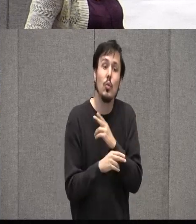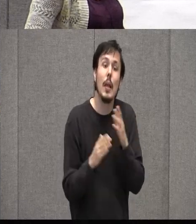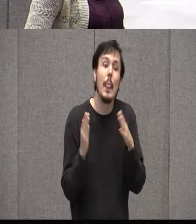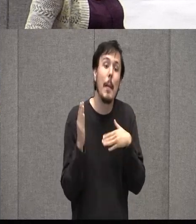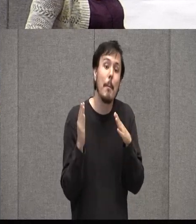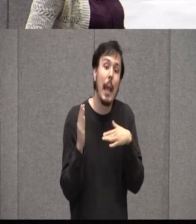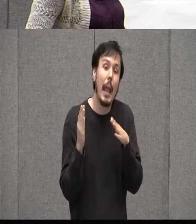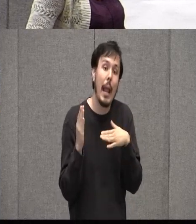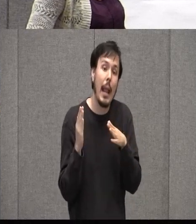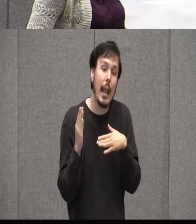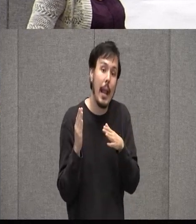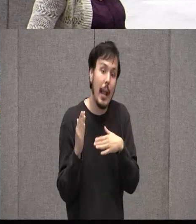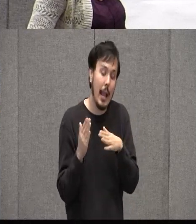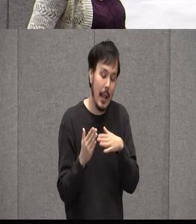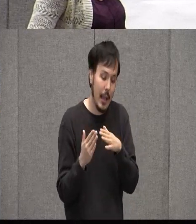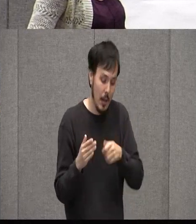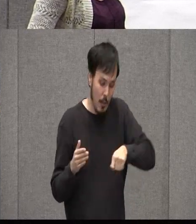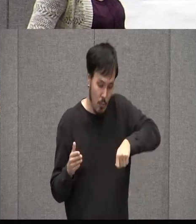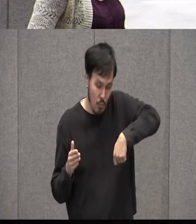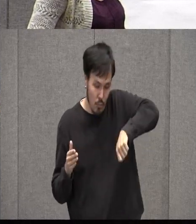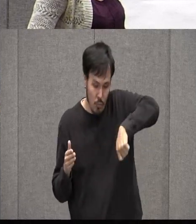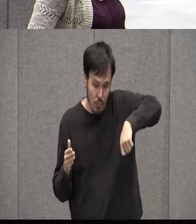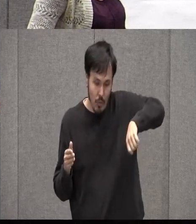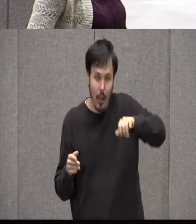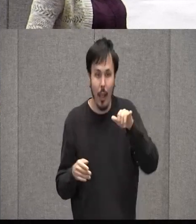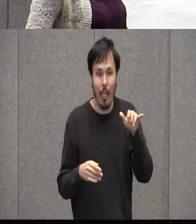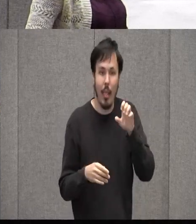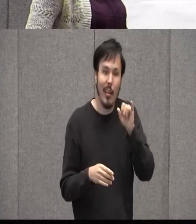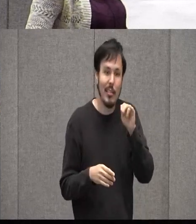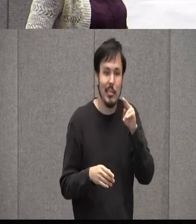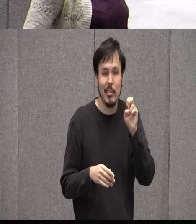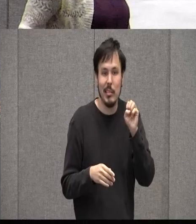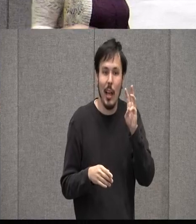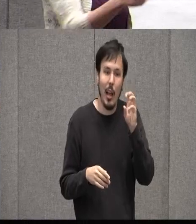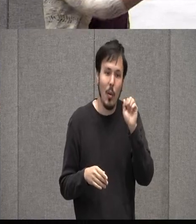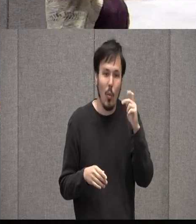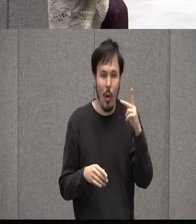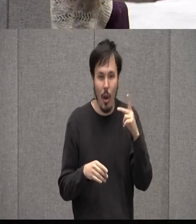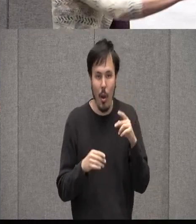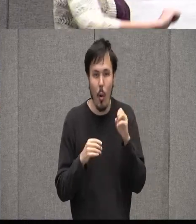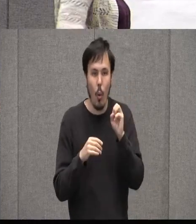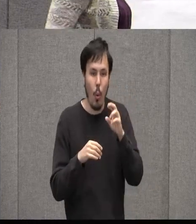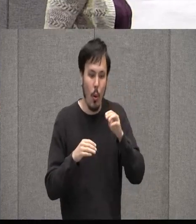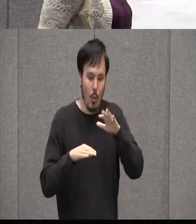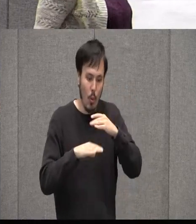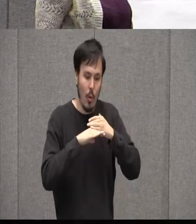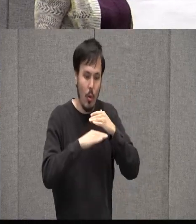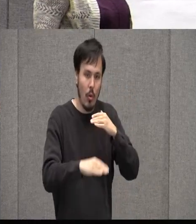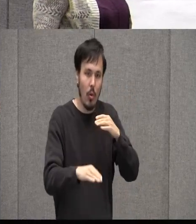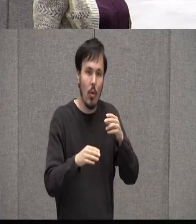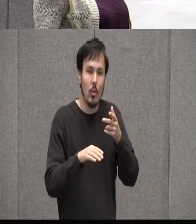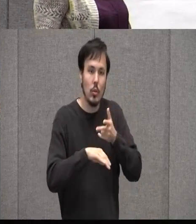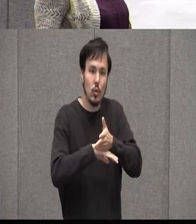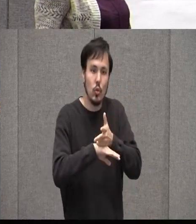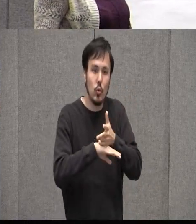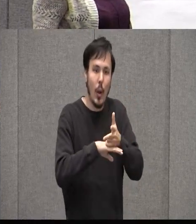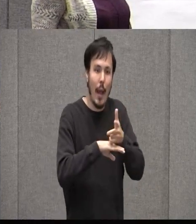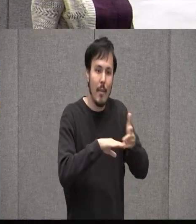and just paint on a sidewalk or a driveway or something like that. - And just add a bunch of food coloring of whatever one. - Yes, exactly.